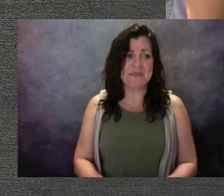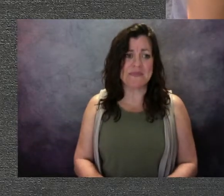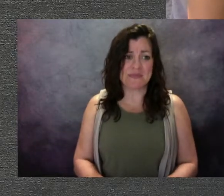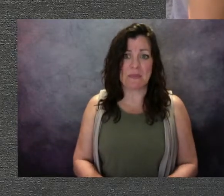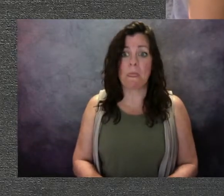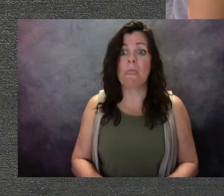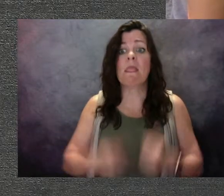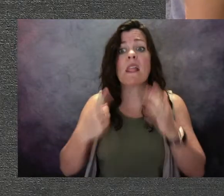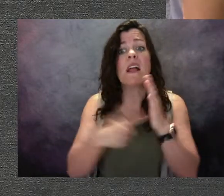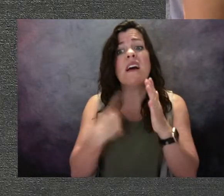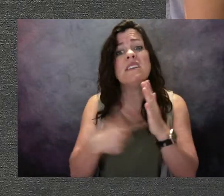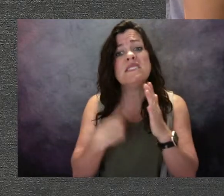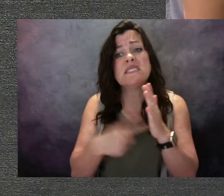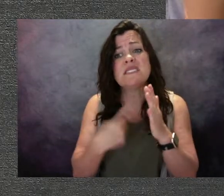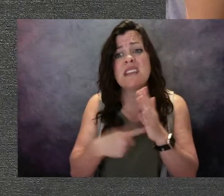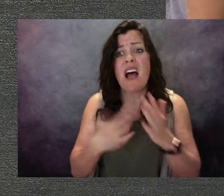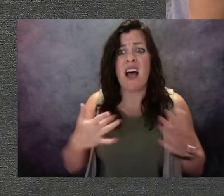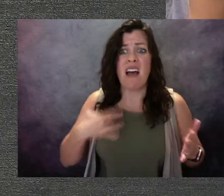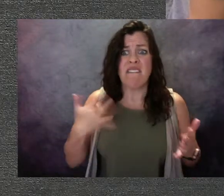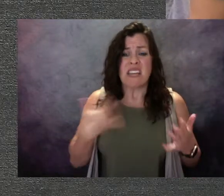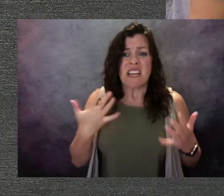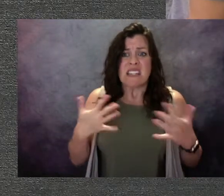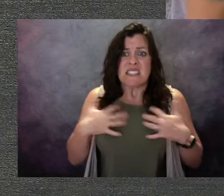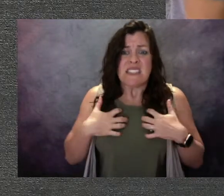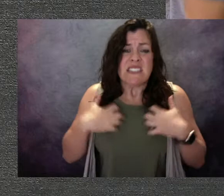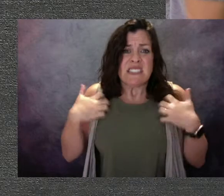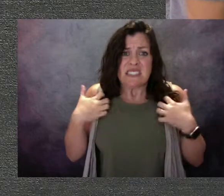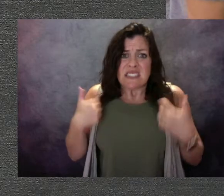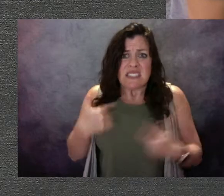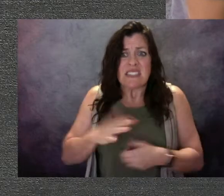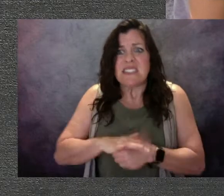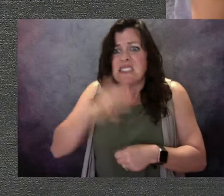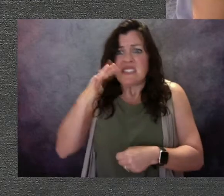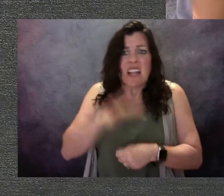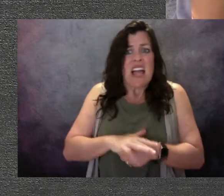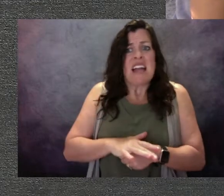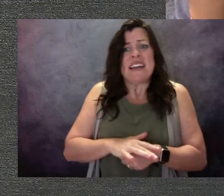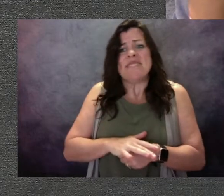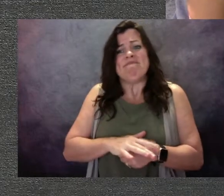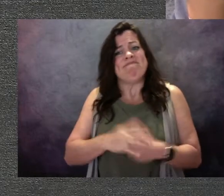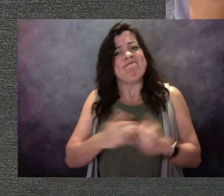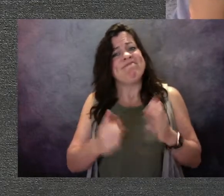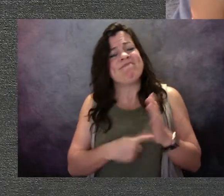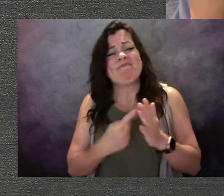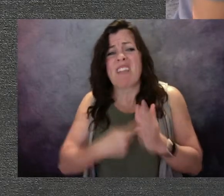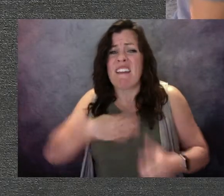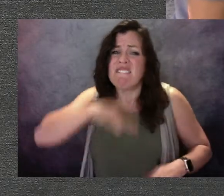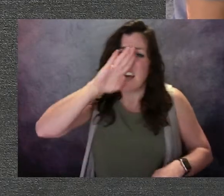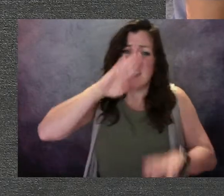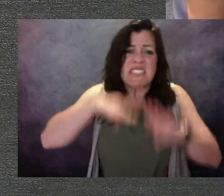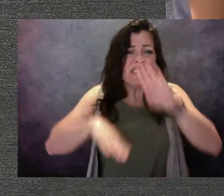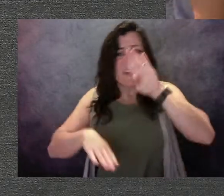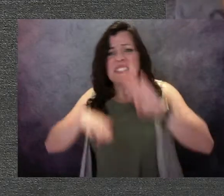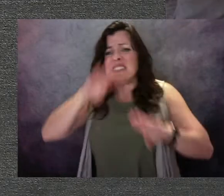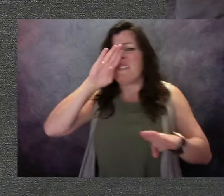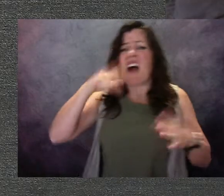Sometimes it's hard not to lose your temper when you're angry and sometimes you get really frustrated when things don't go your way.